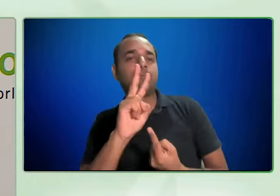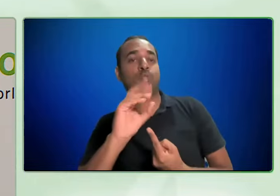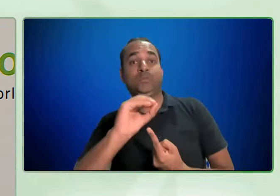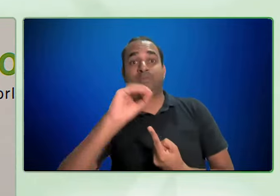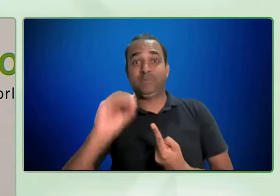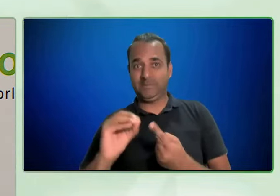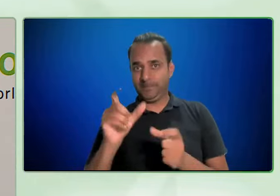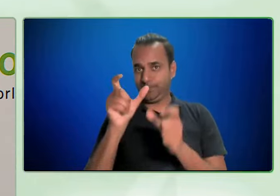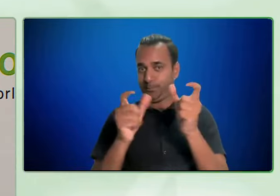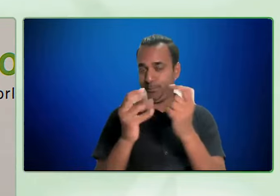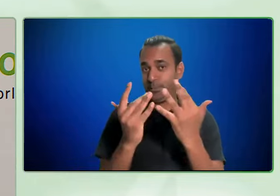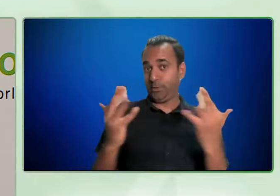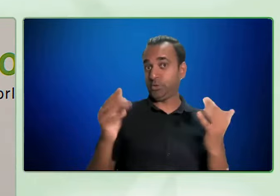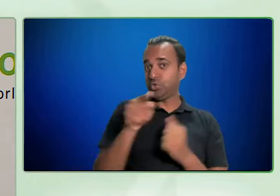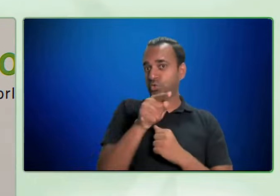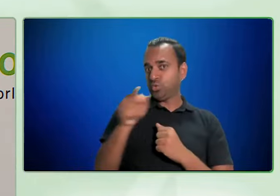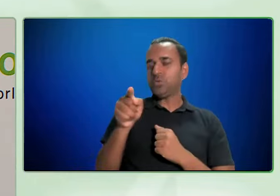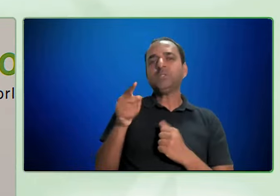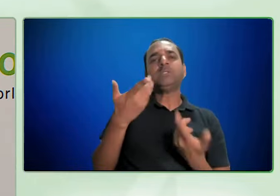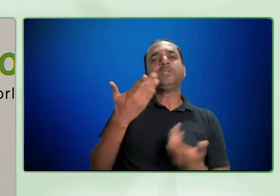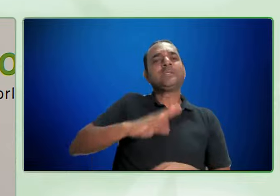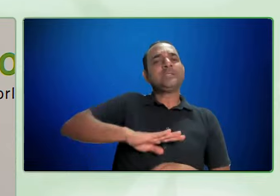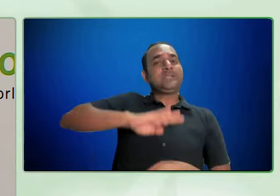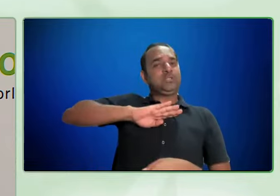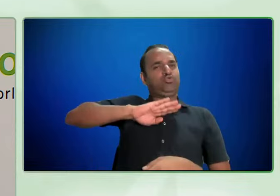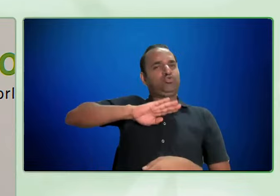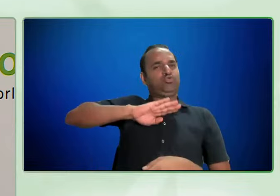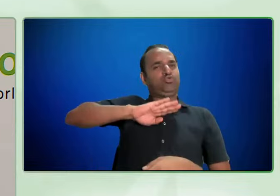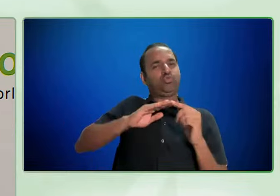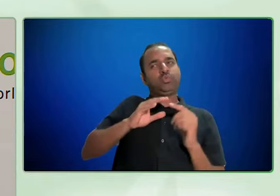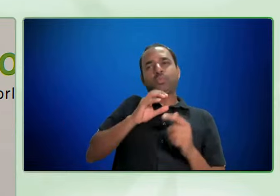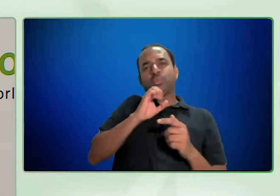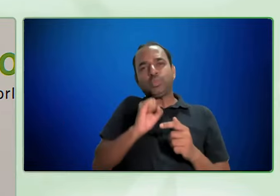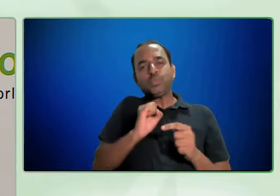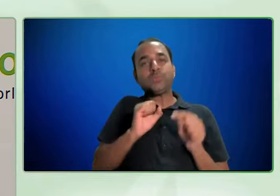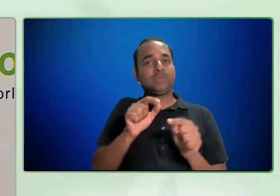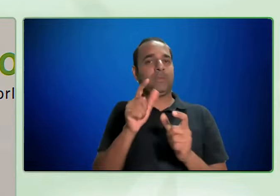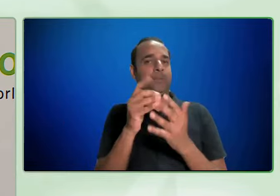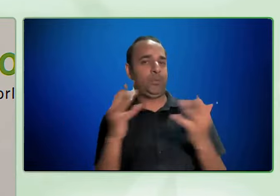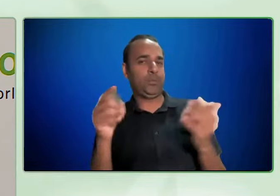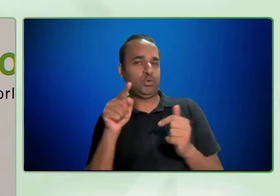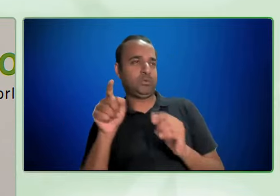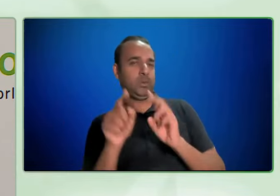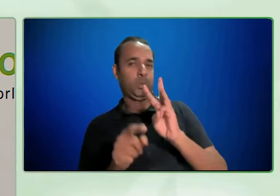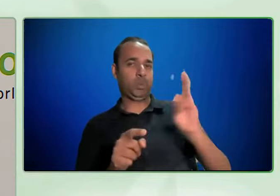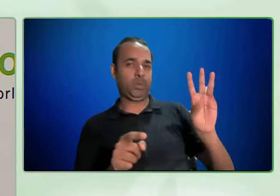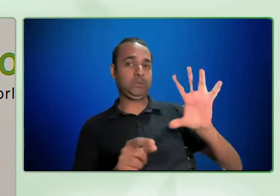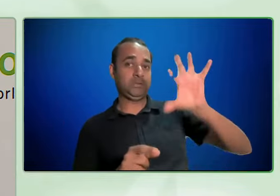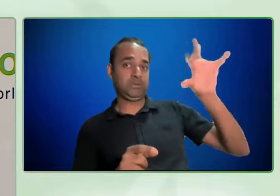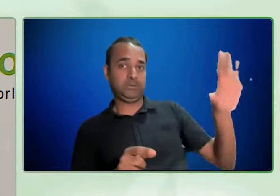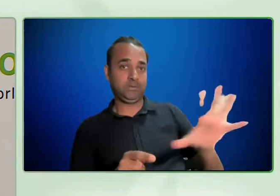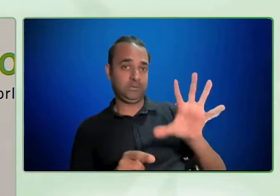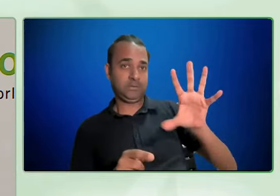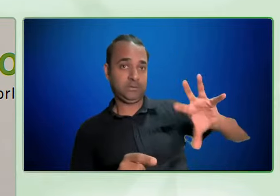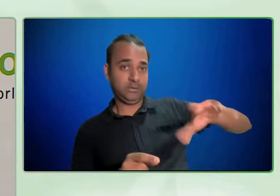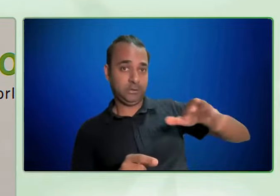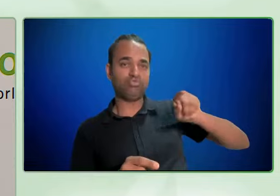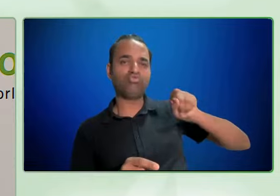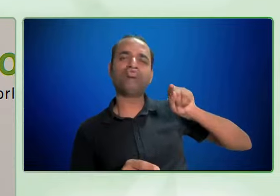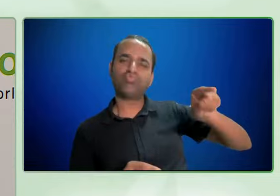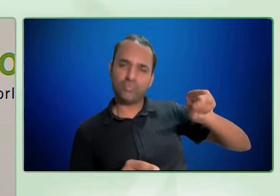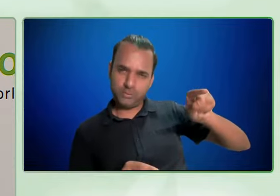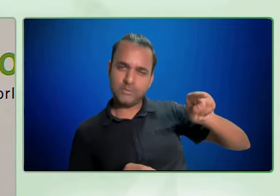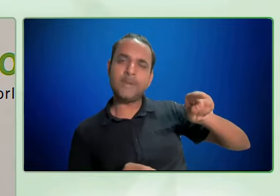at architecture and education and therapy and also into urban planning and things like